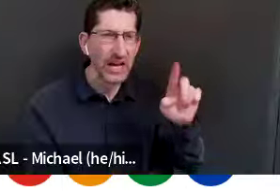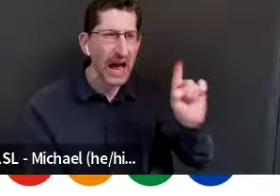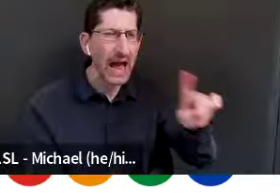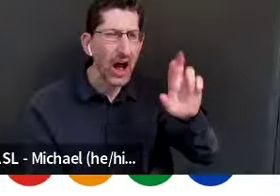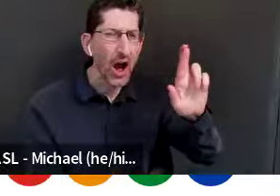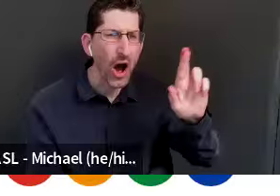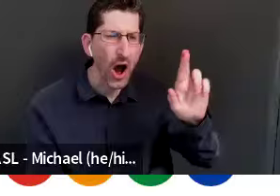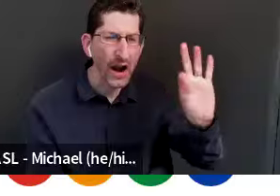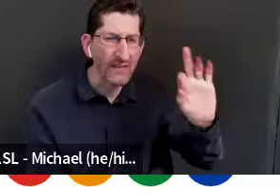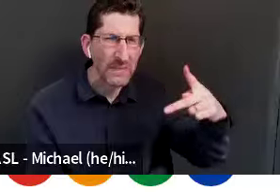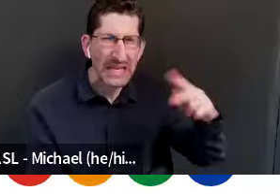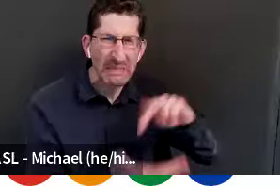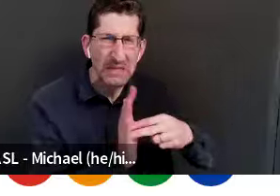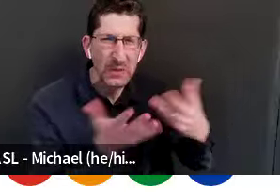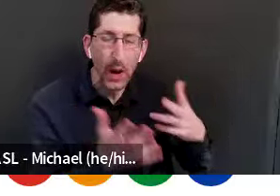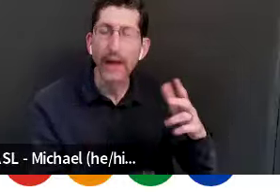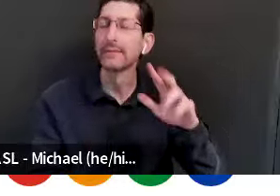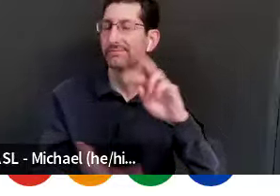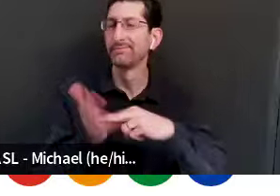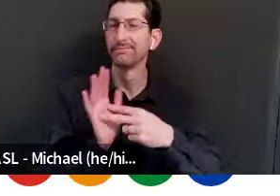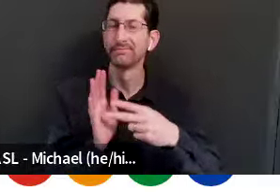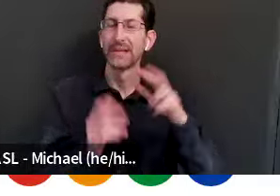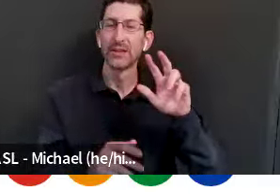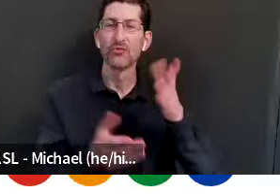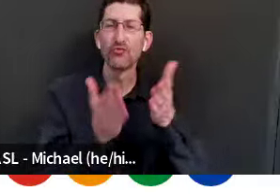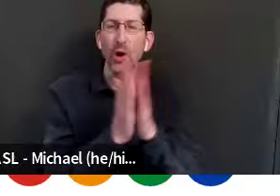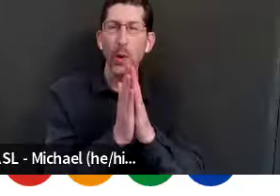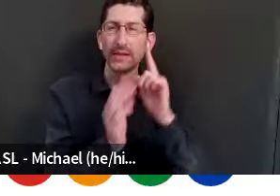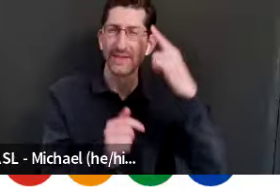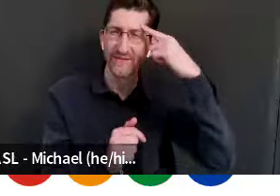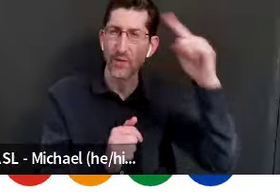WHAT IS AN RFP? GOOD QUESTION. THANK YOU.